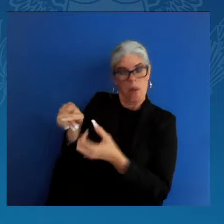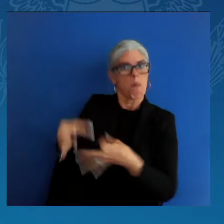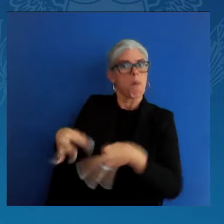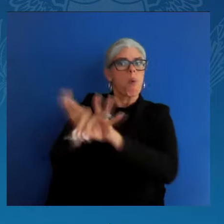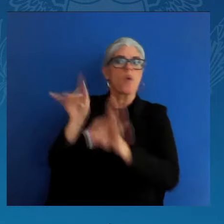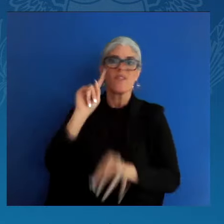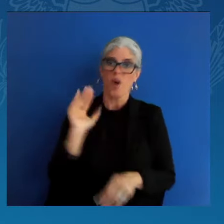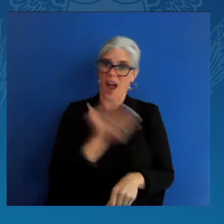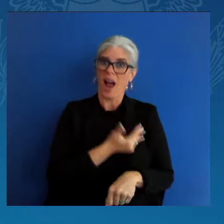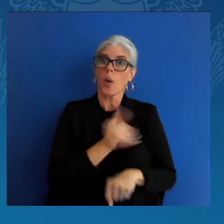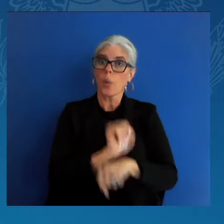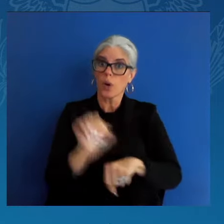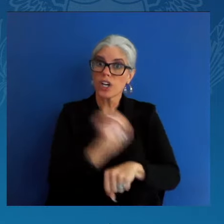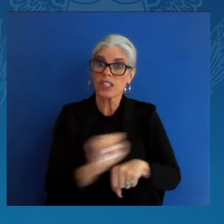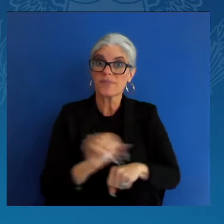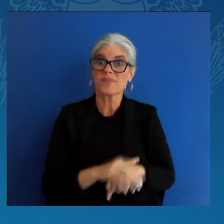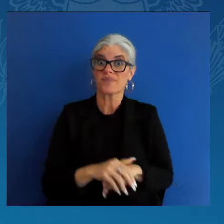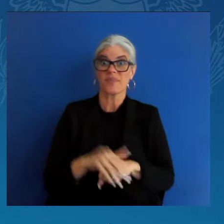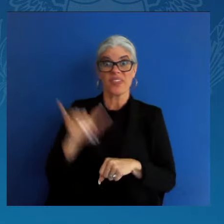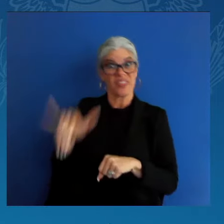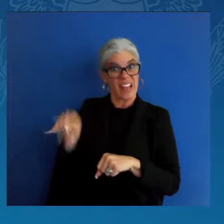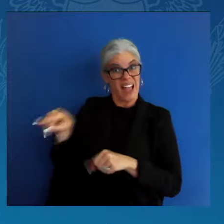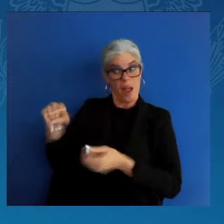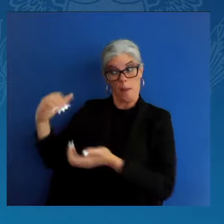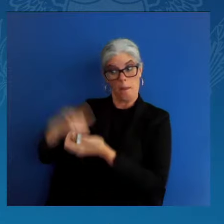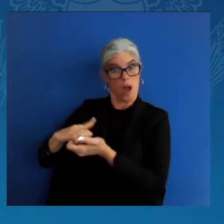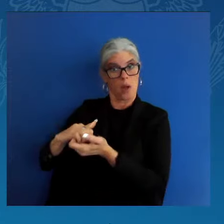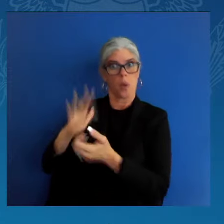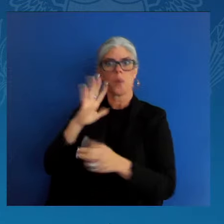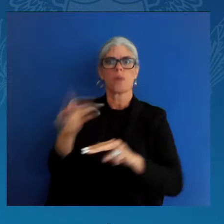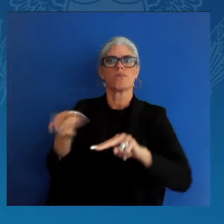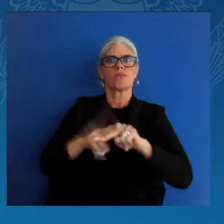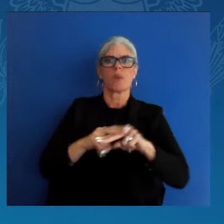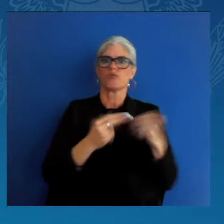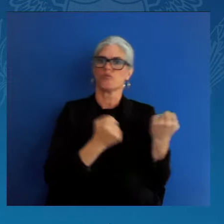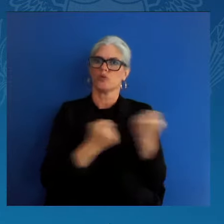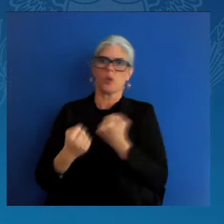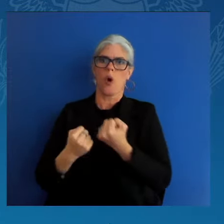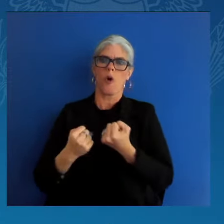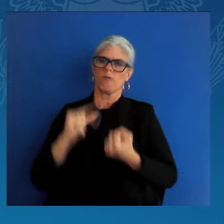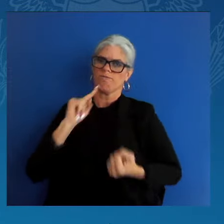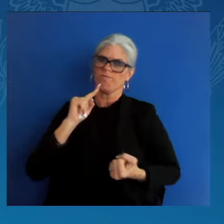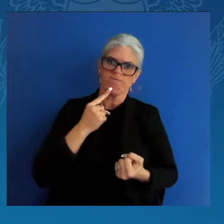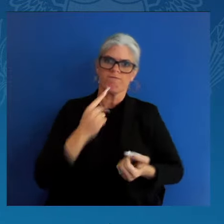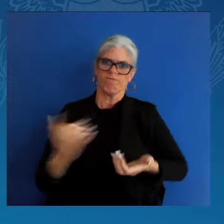designing the international norms and promote peace that have been discussed, promoting collective action